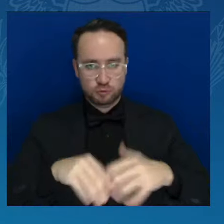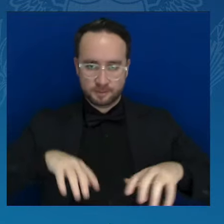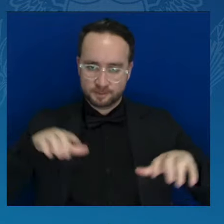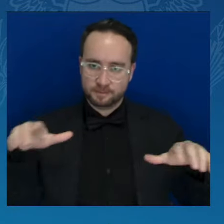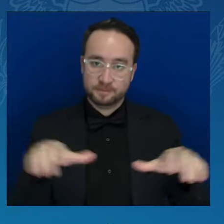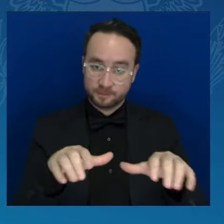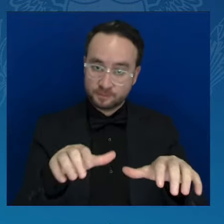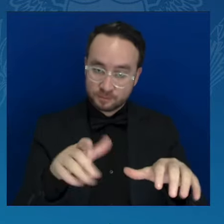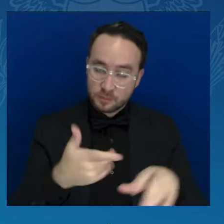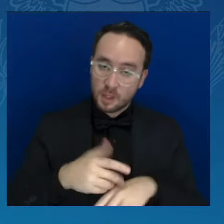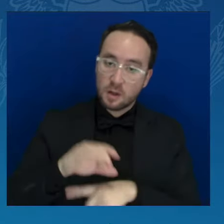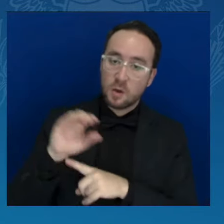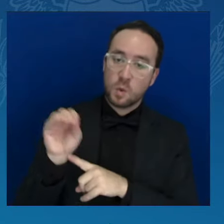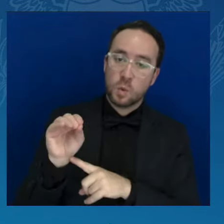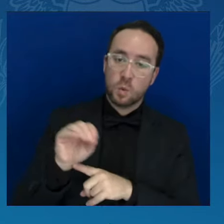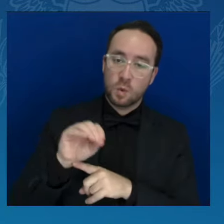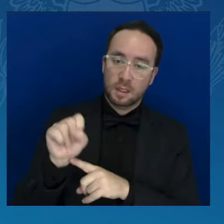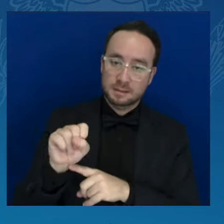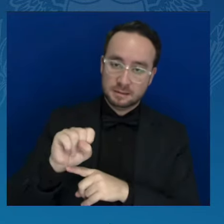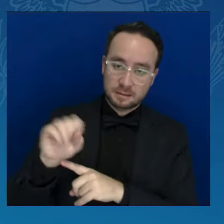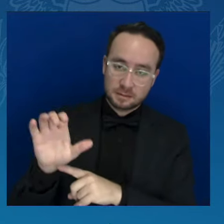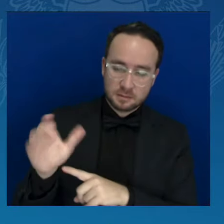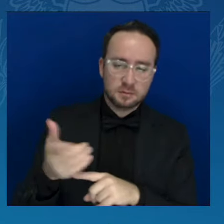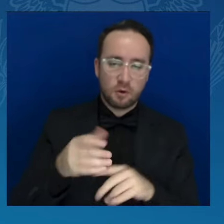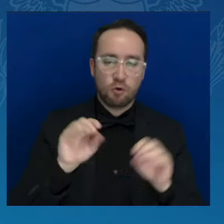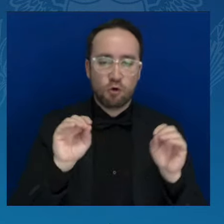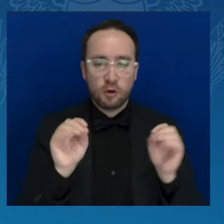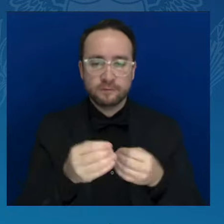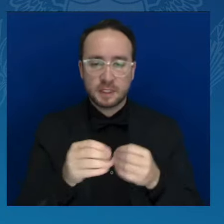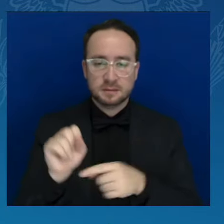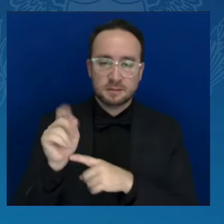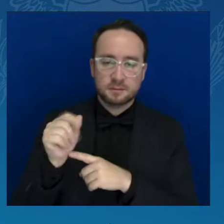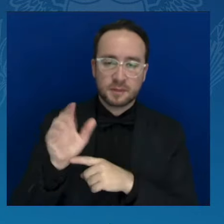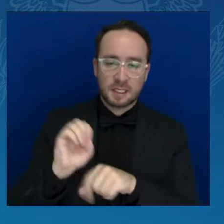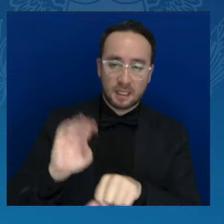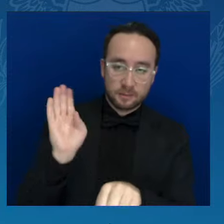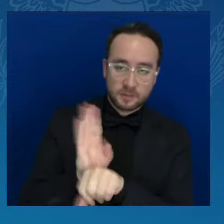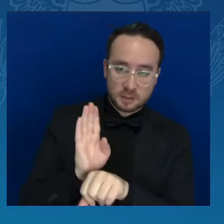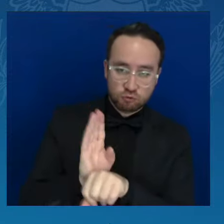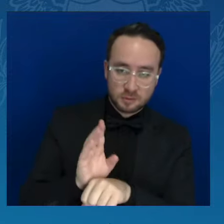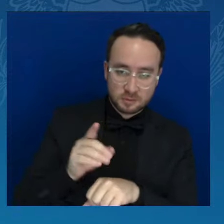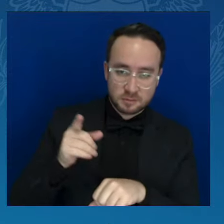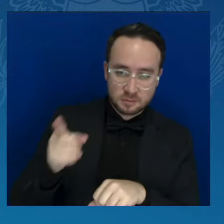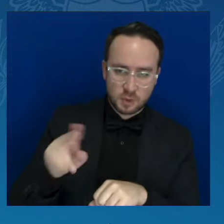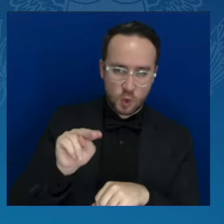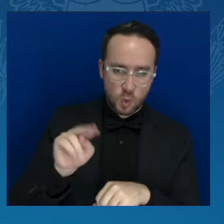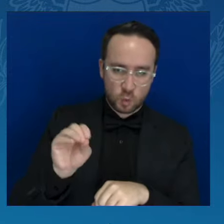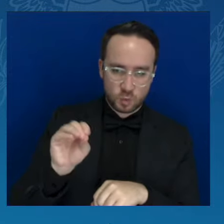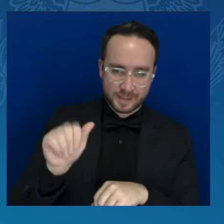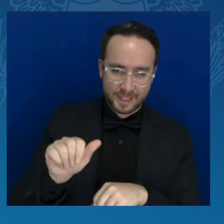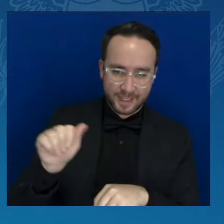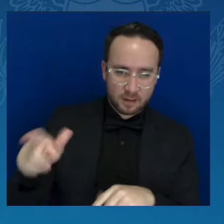by a very vibrant U.S. commercial sector that can grow domestically and can compete internationally